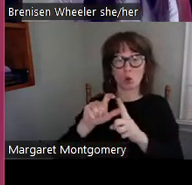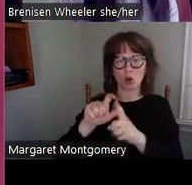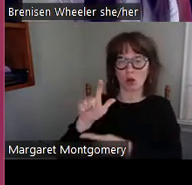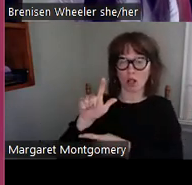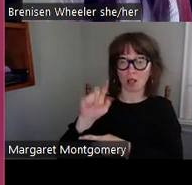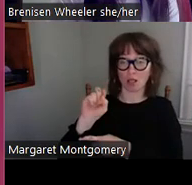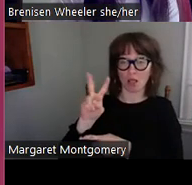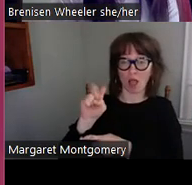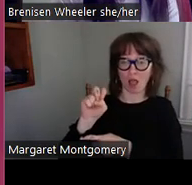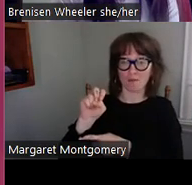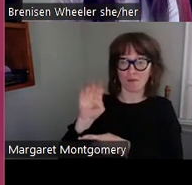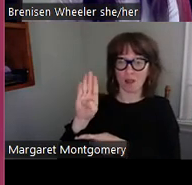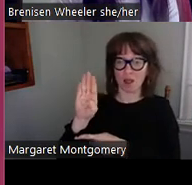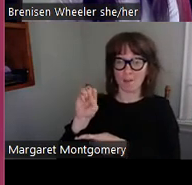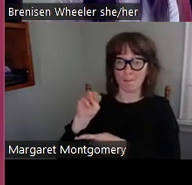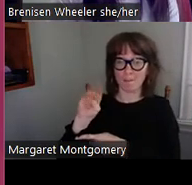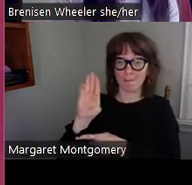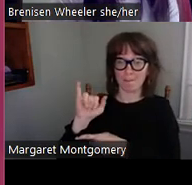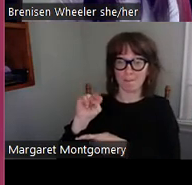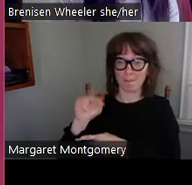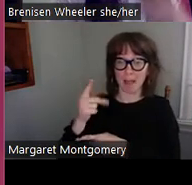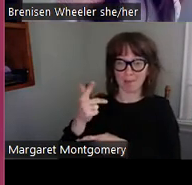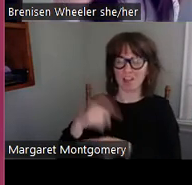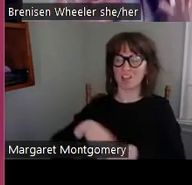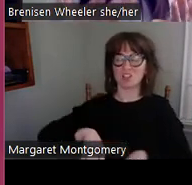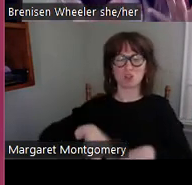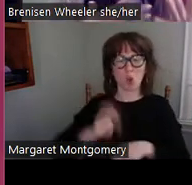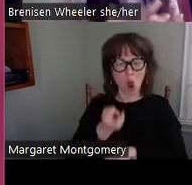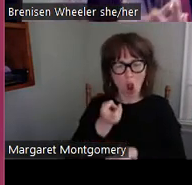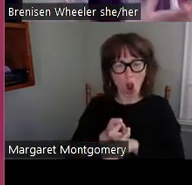more popularity and awareness of the strategy. 12:35:12 Instead of focusing on creating a